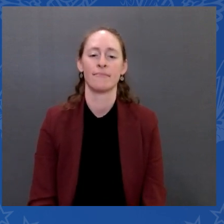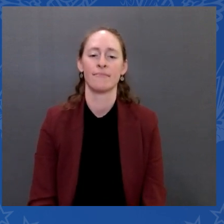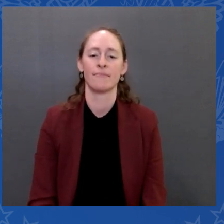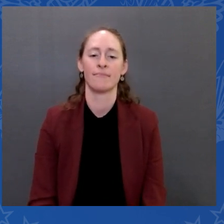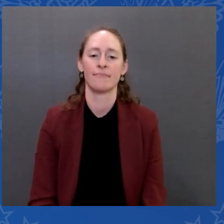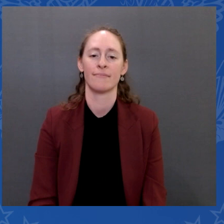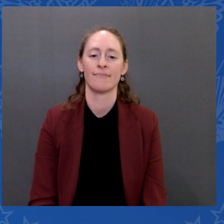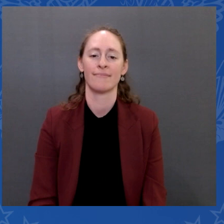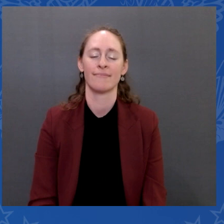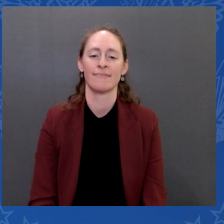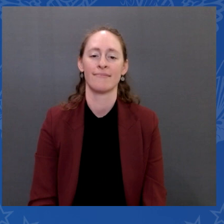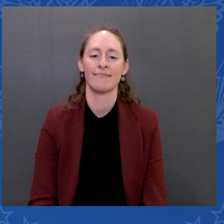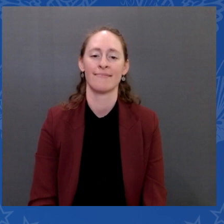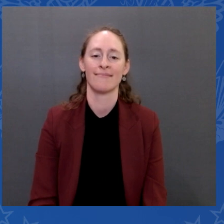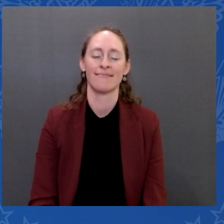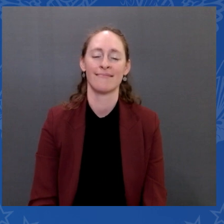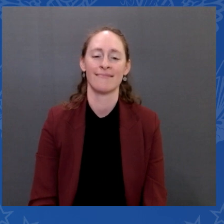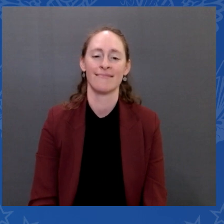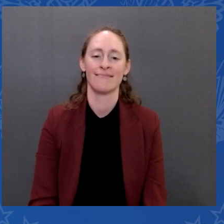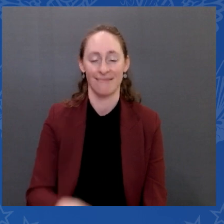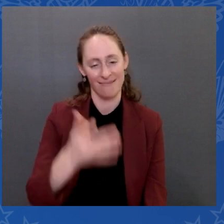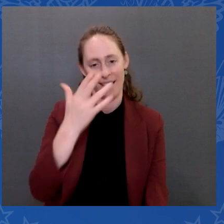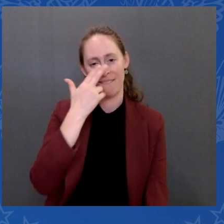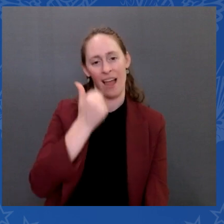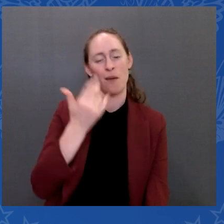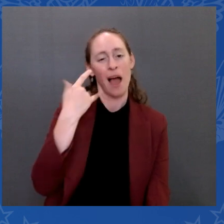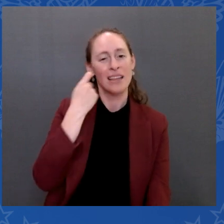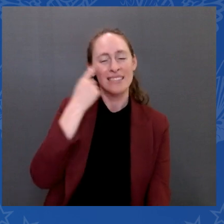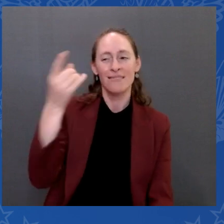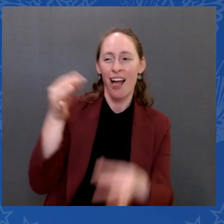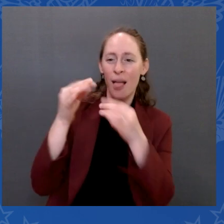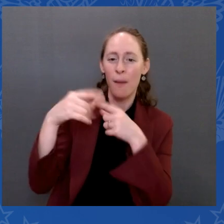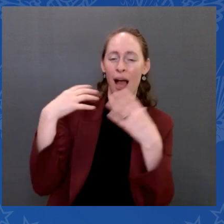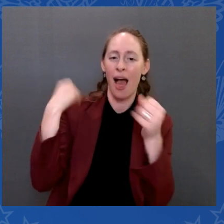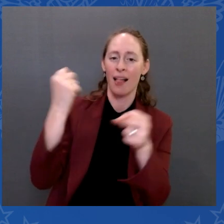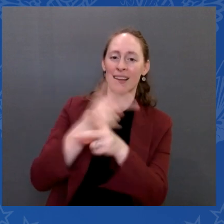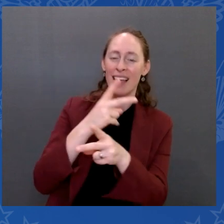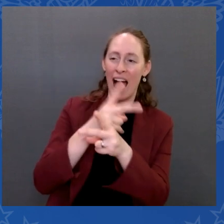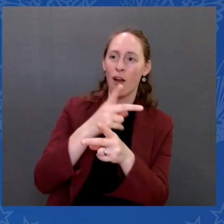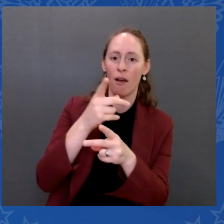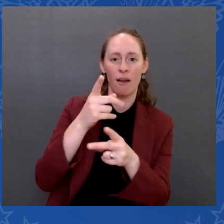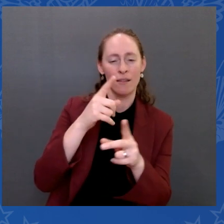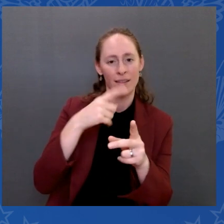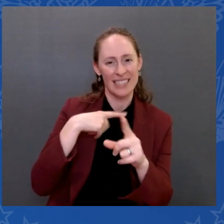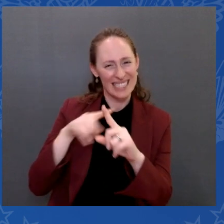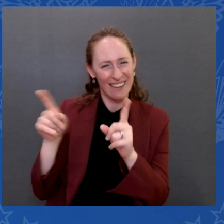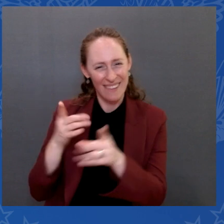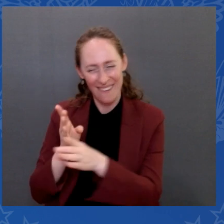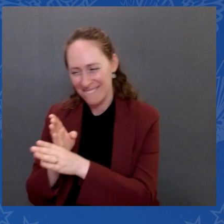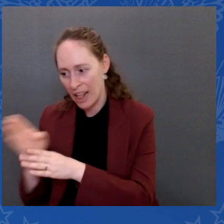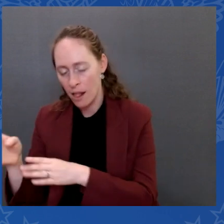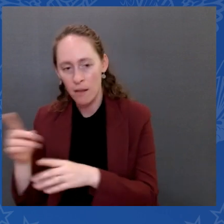Like others at the table, we are facing a supply chain crisis. We are unable to get the components we need,